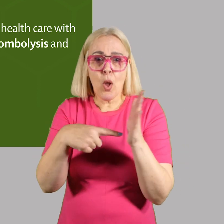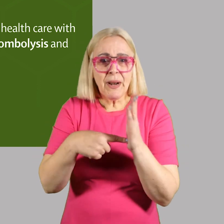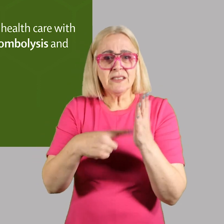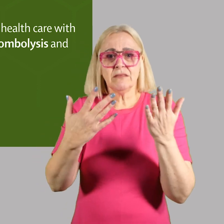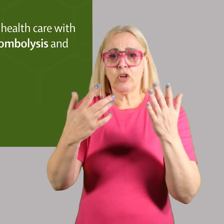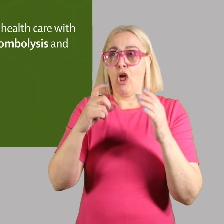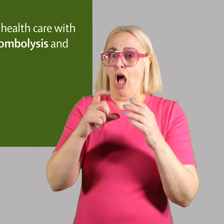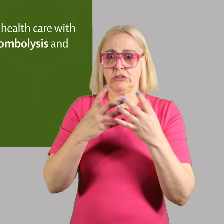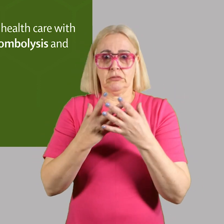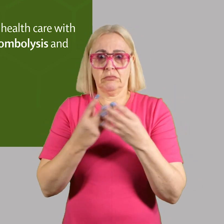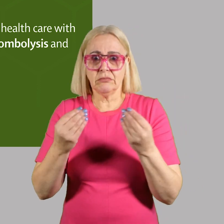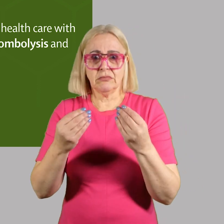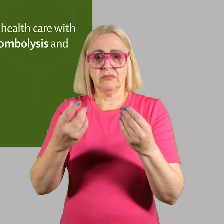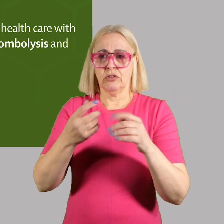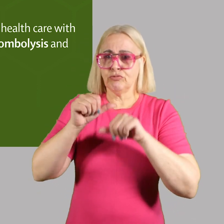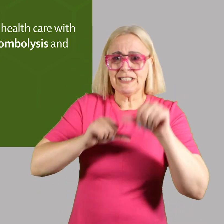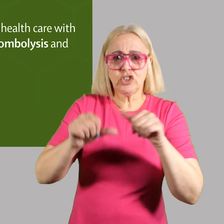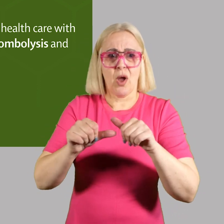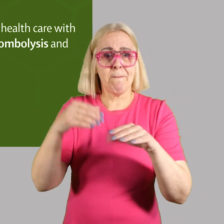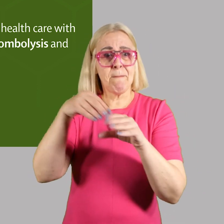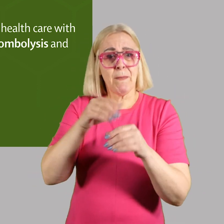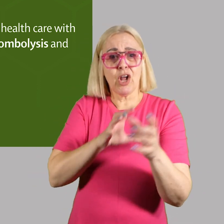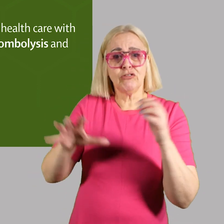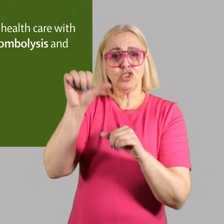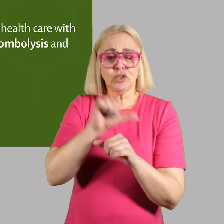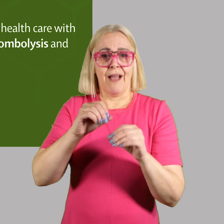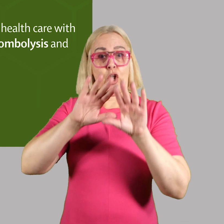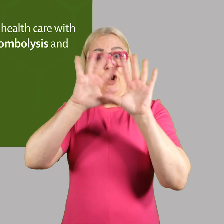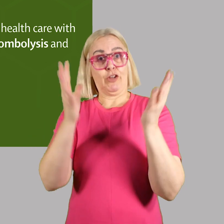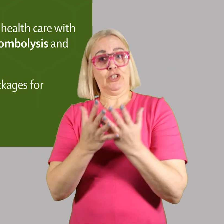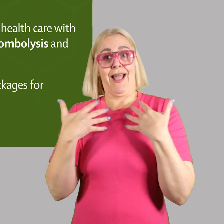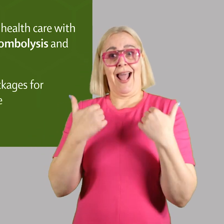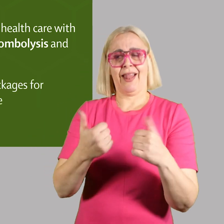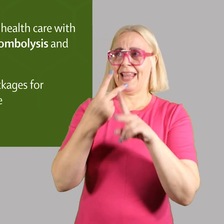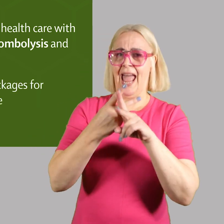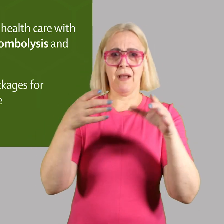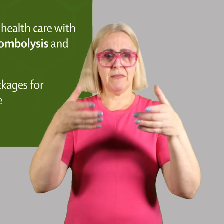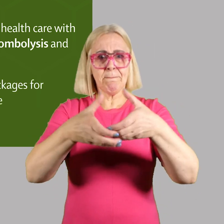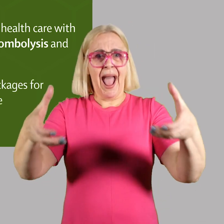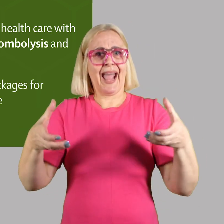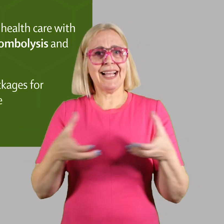intravenous thrombolysis and clot retrieval procedures. Member countries need to contextualise